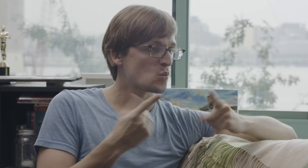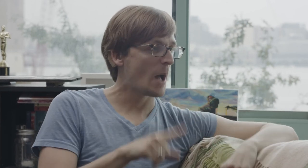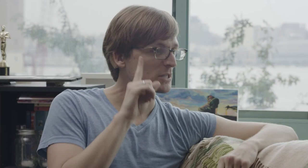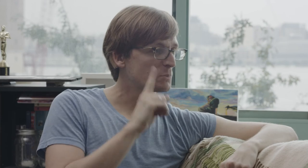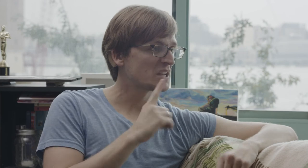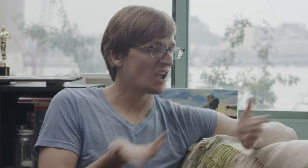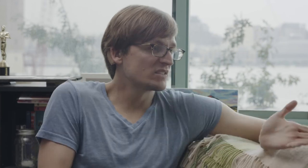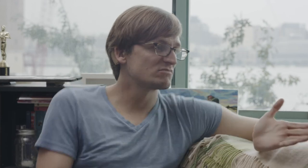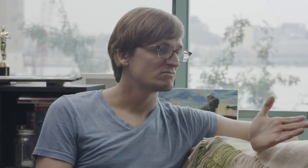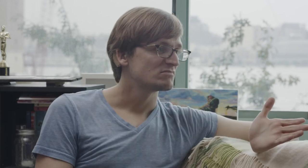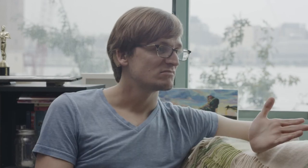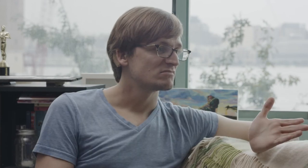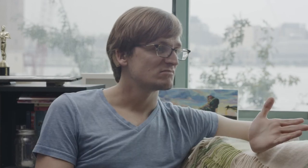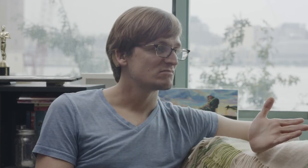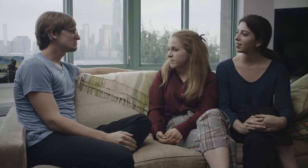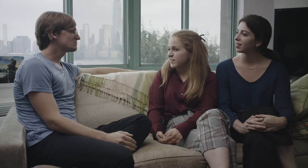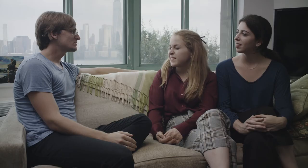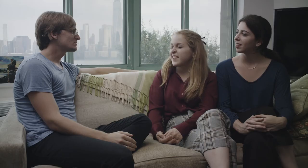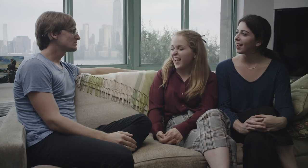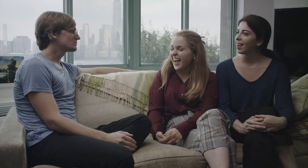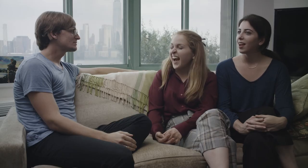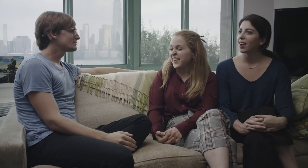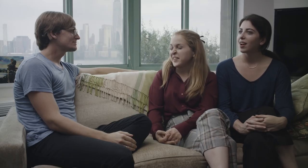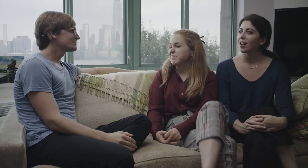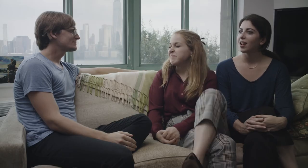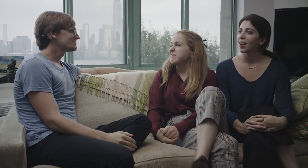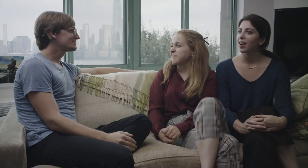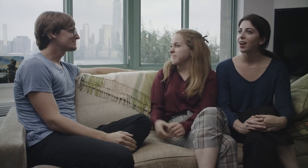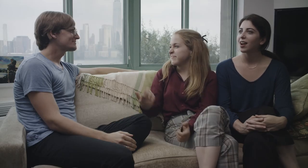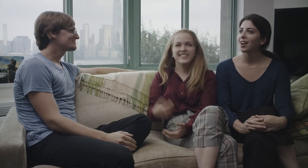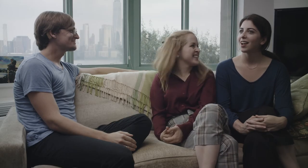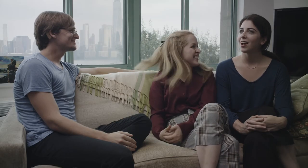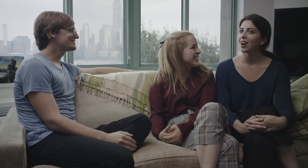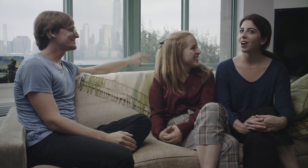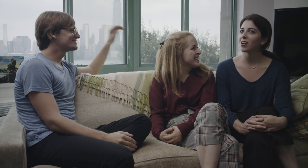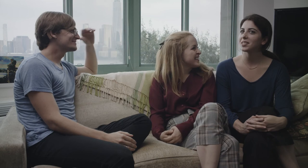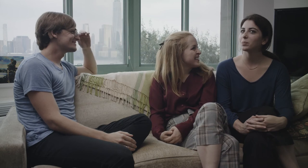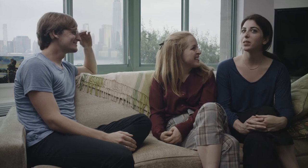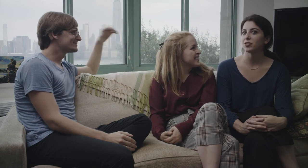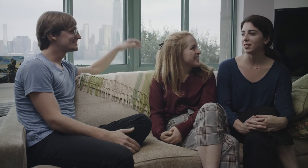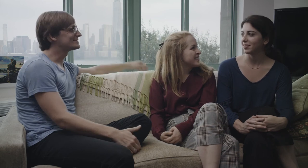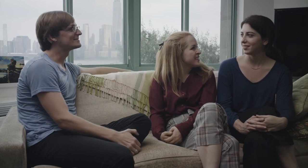I think of myself as an actor who happens to be deaf. : I agree. : Artists' mission.